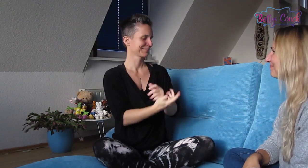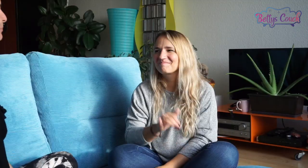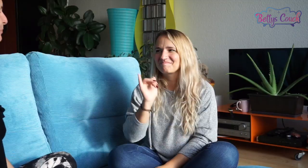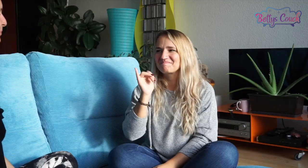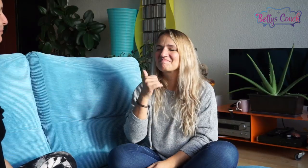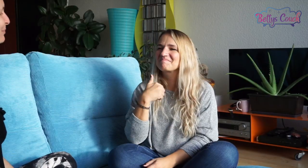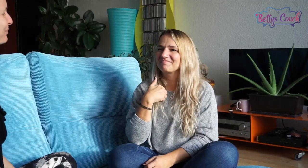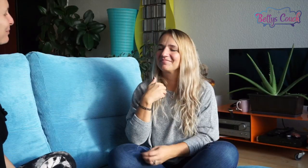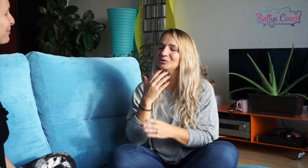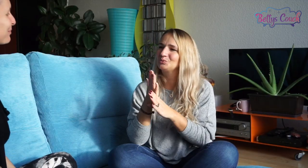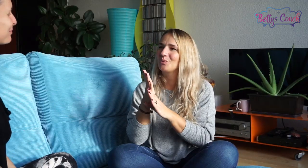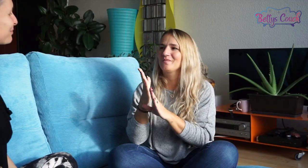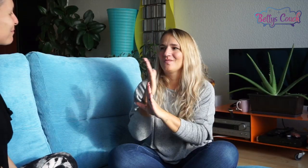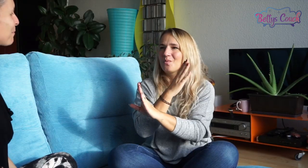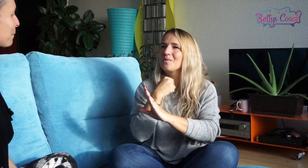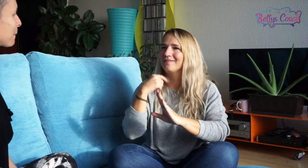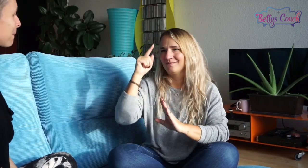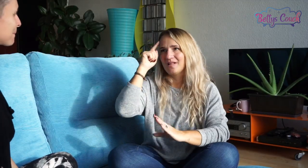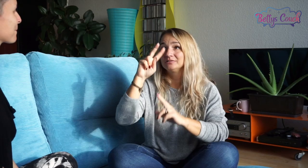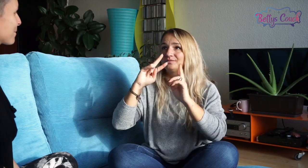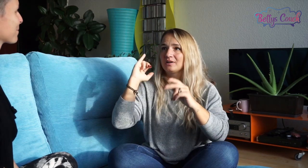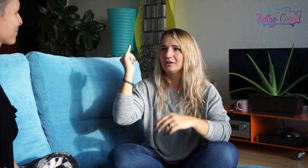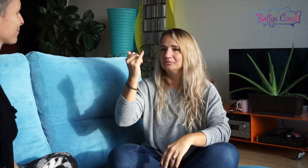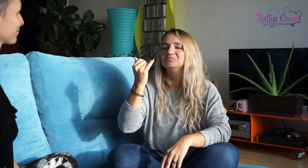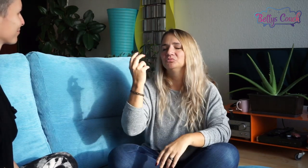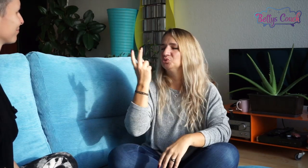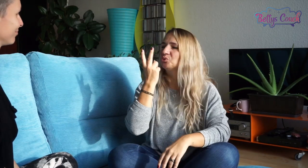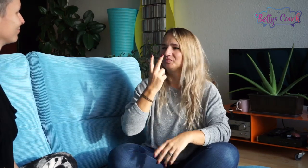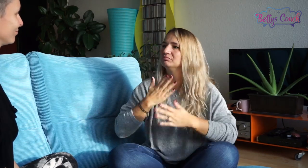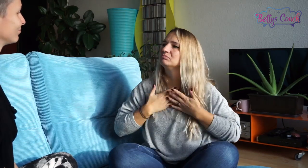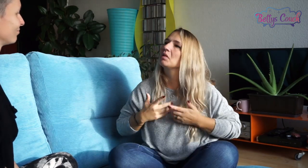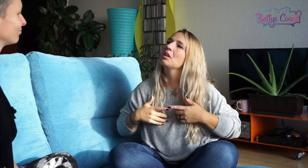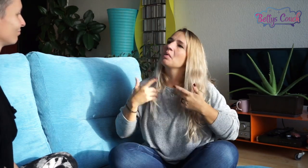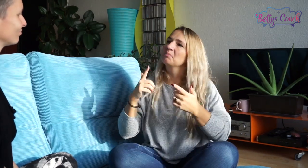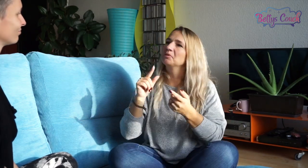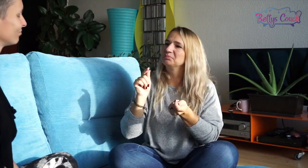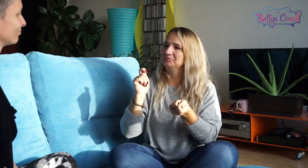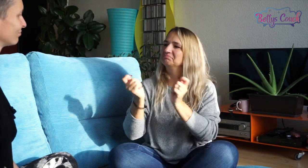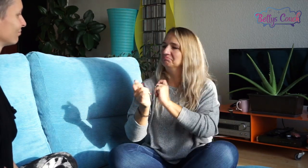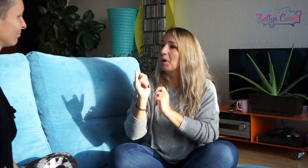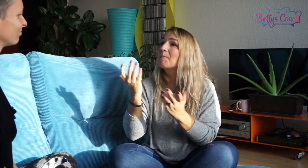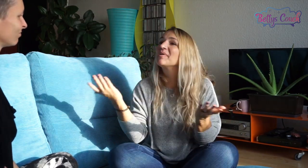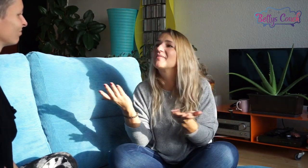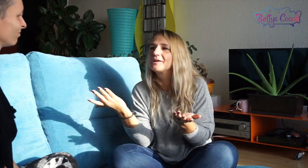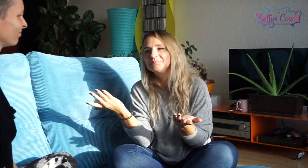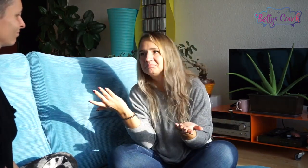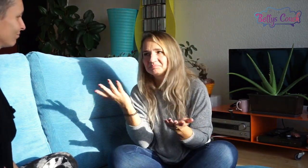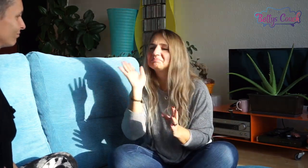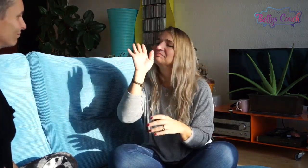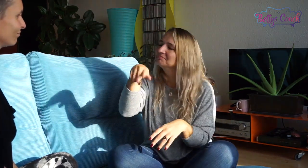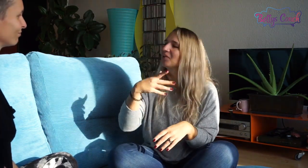Yes. I knew before the trip that it would change me. But to what extent? I did not know that.